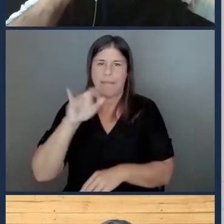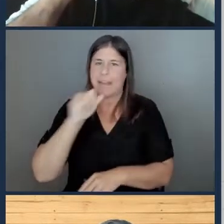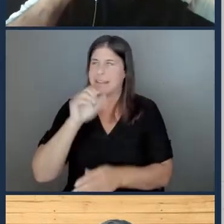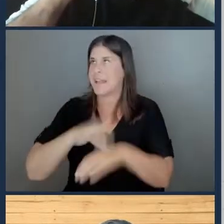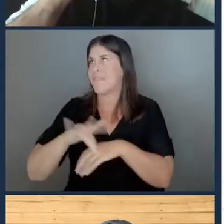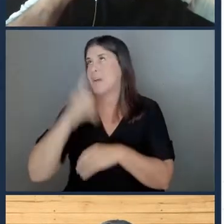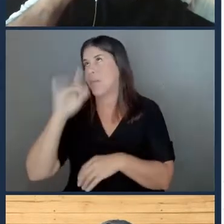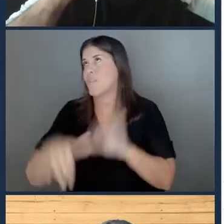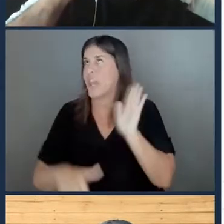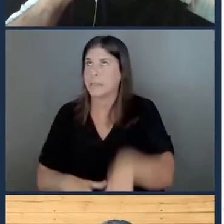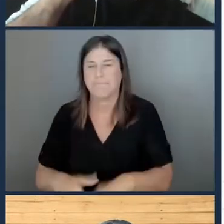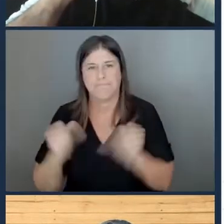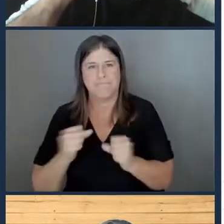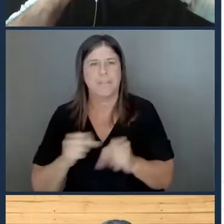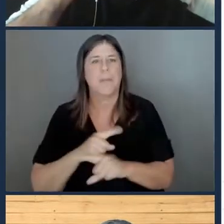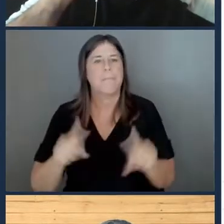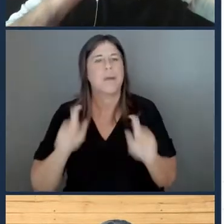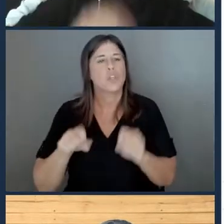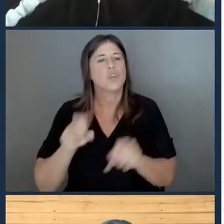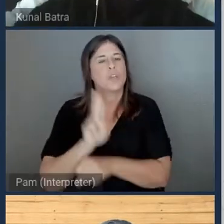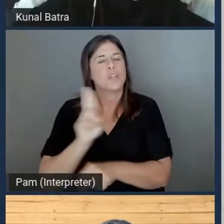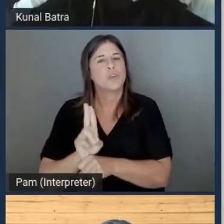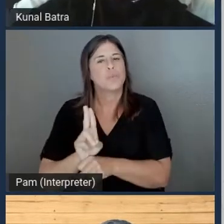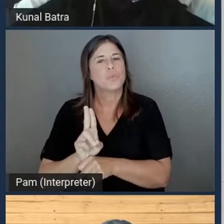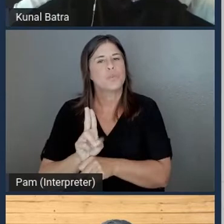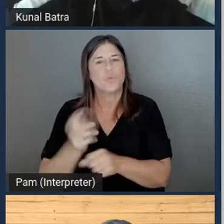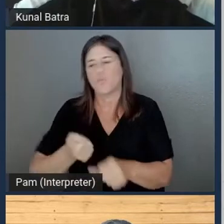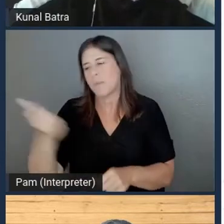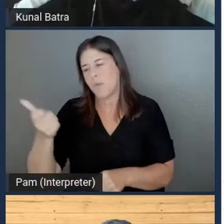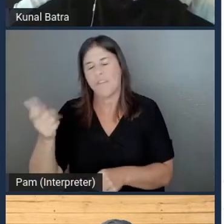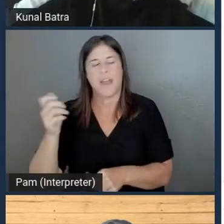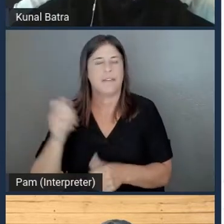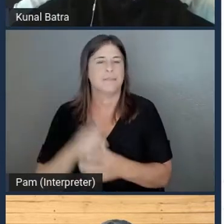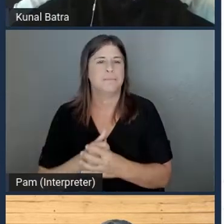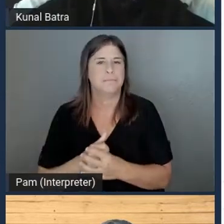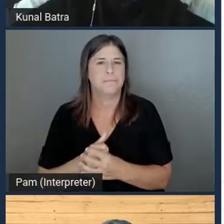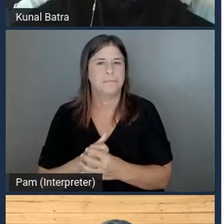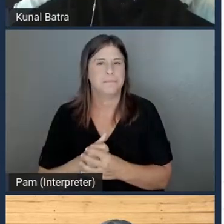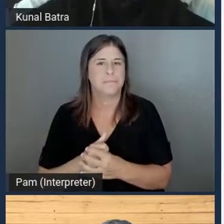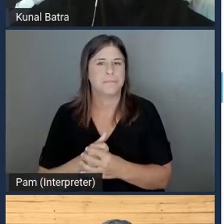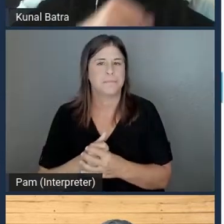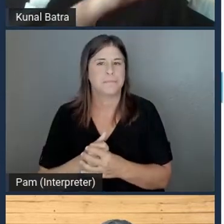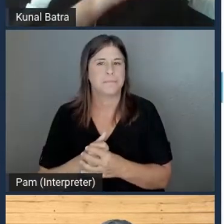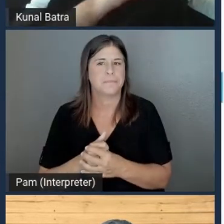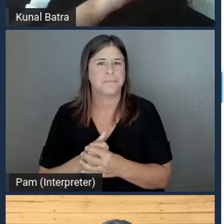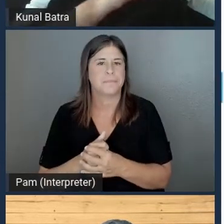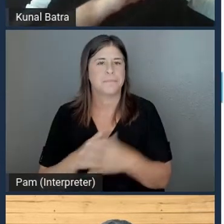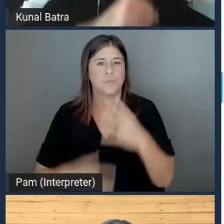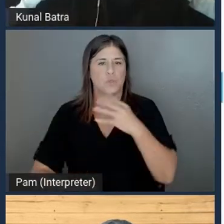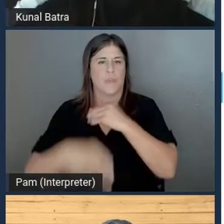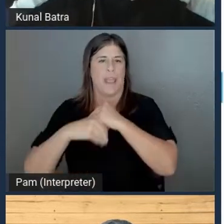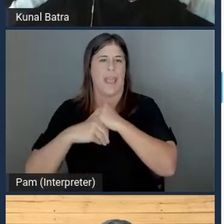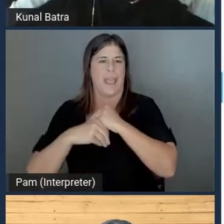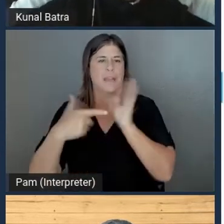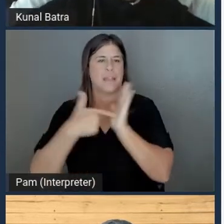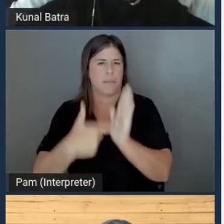But you can use, remove this and add, let me show you how it works.